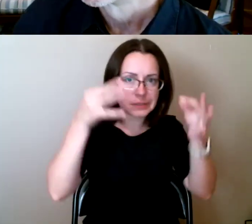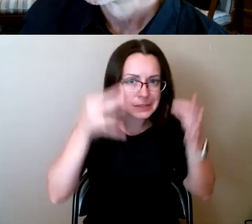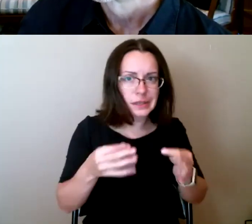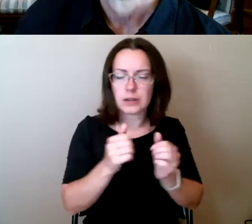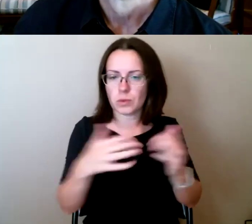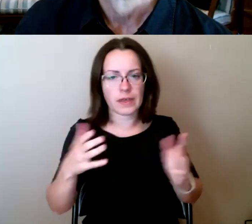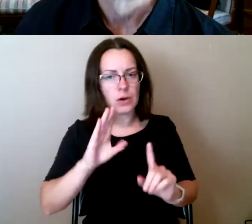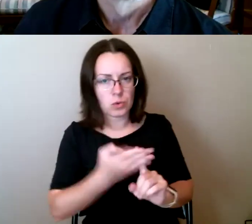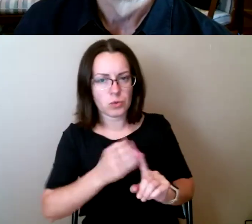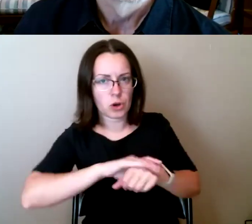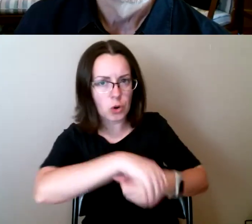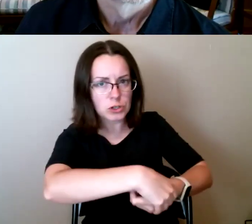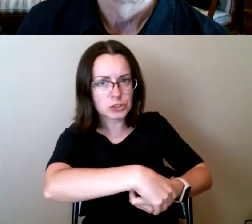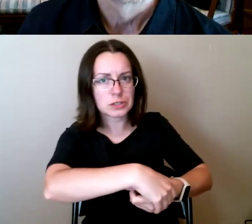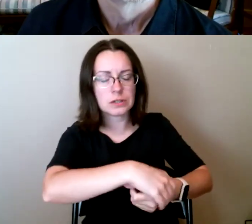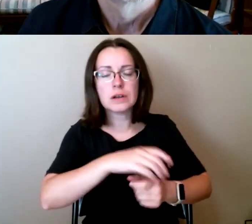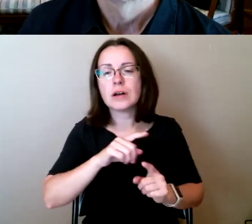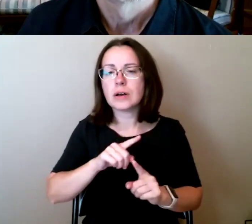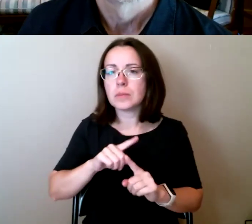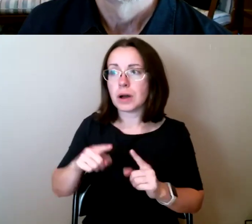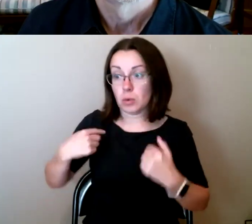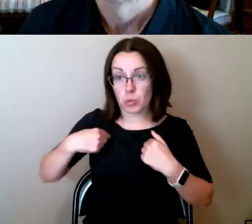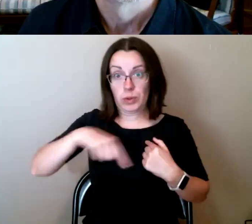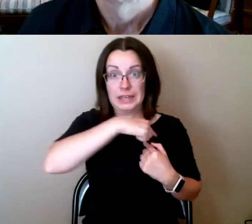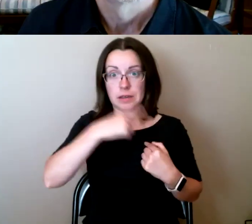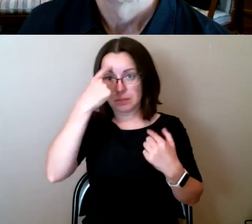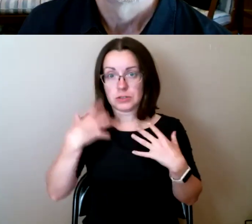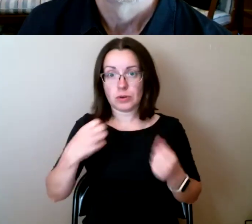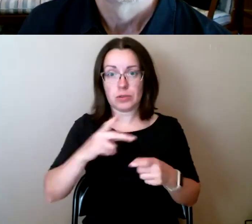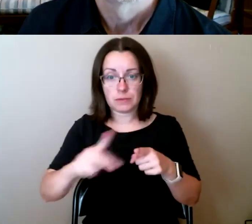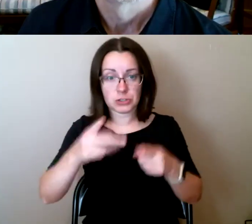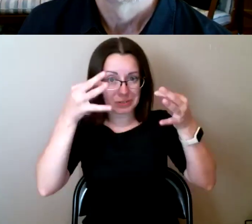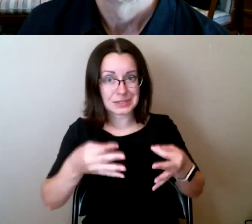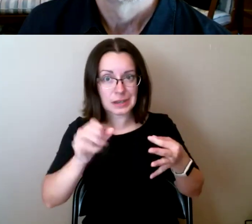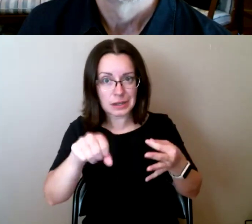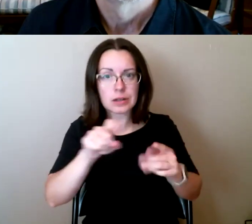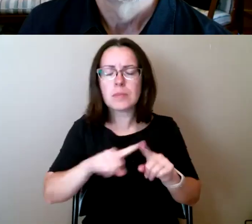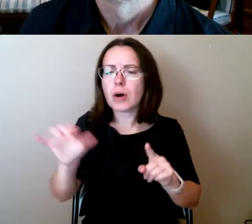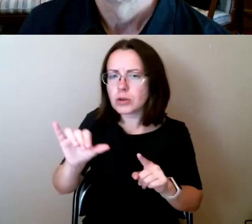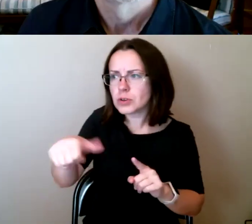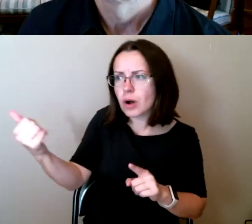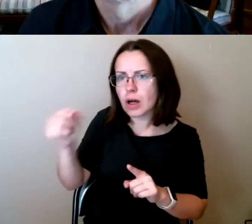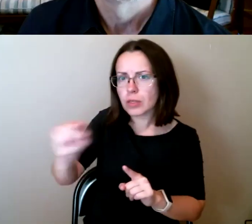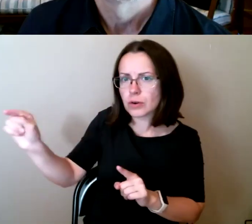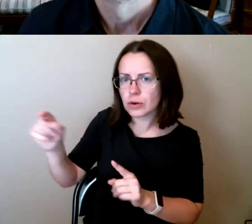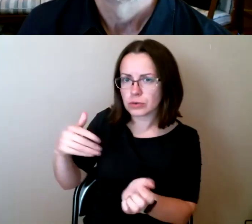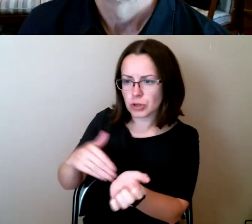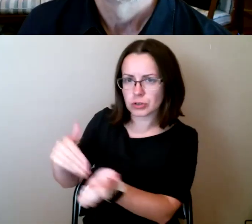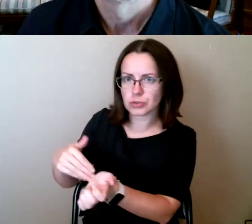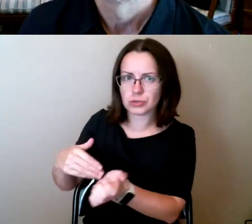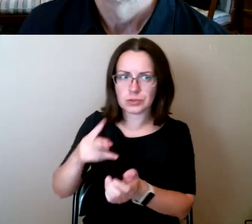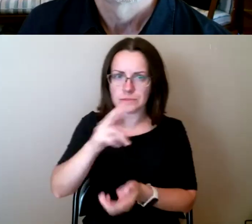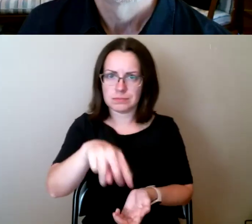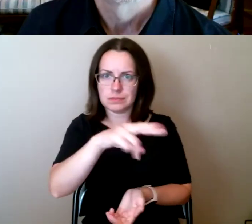made at multiple steps by different people including the um mental health professional. So